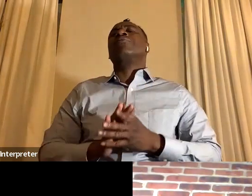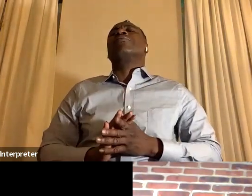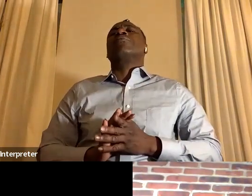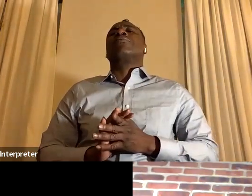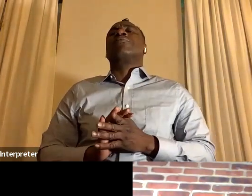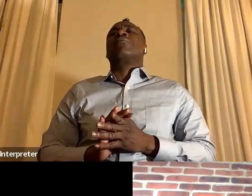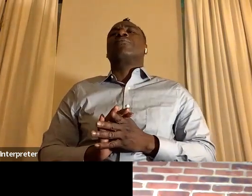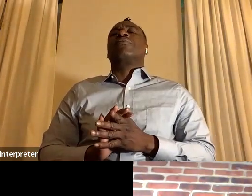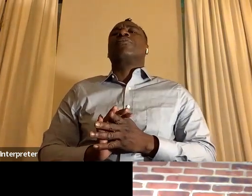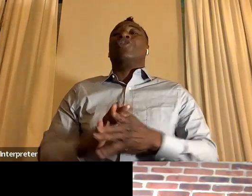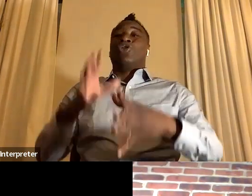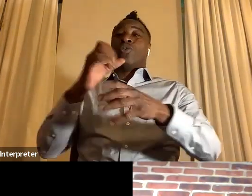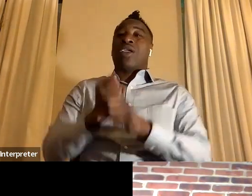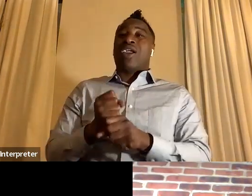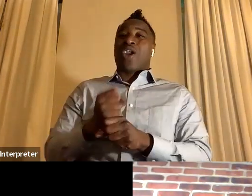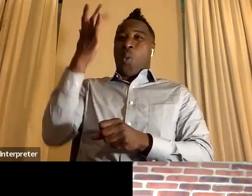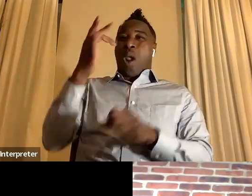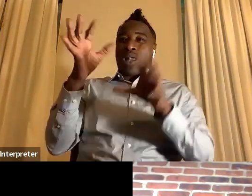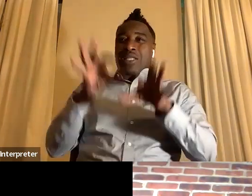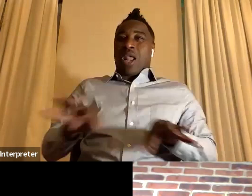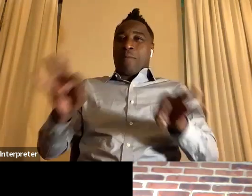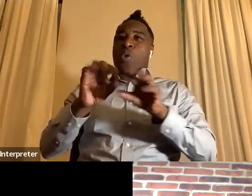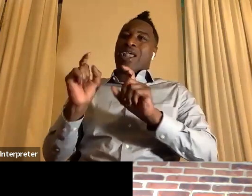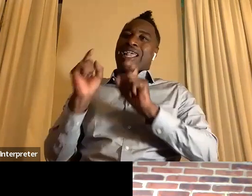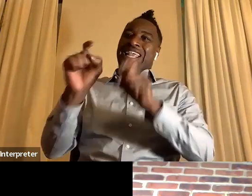and why it's important to why it is important to give back,